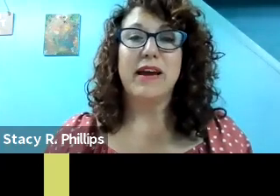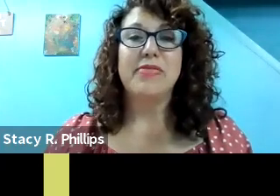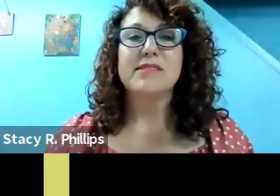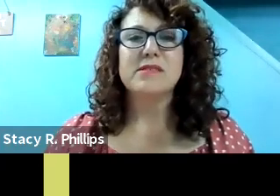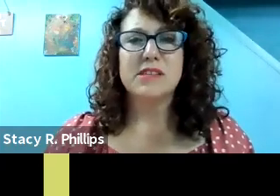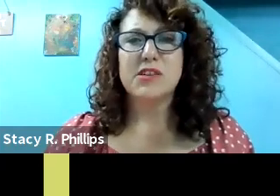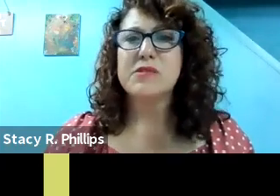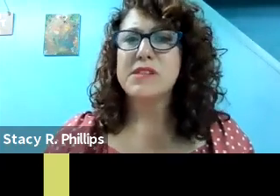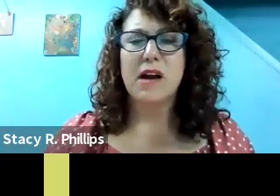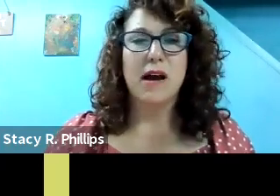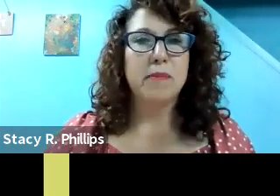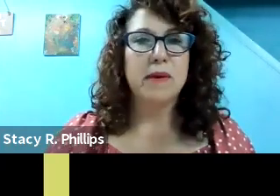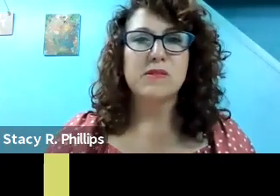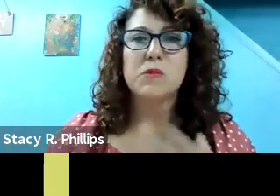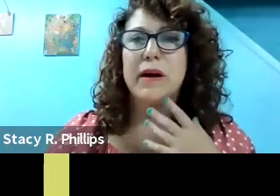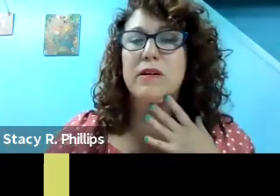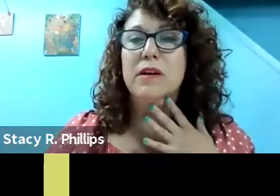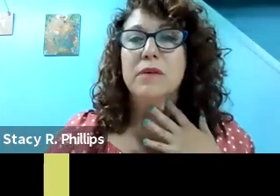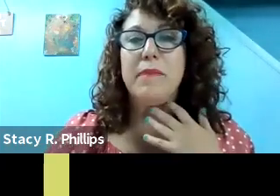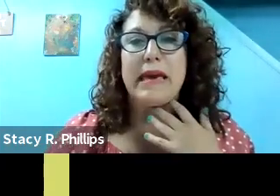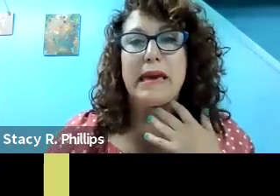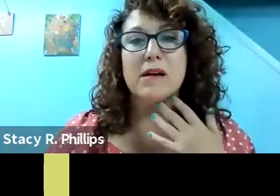Right, and this is this goes in the IEP as well, making